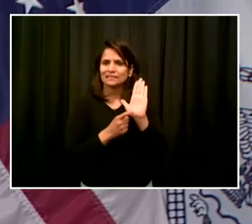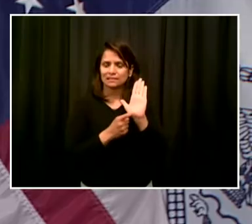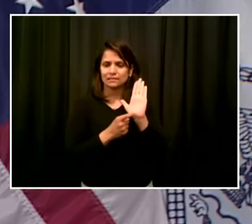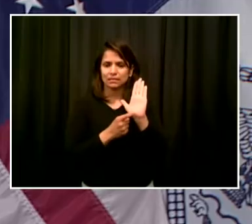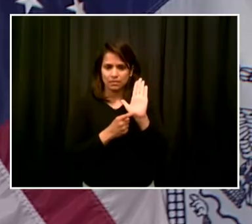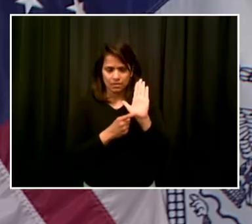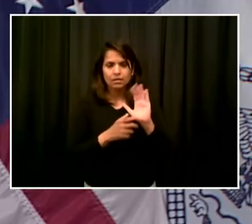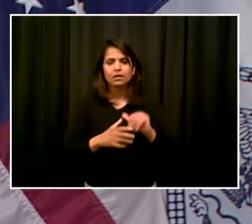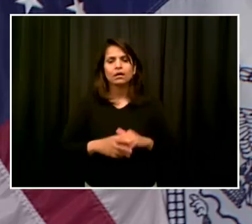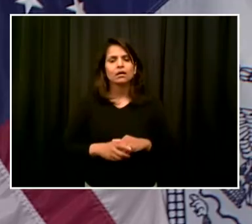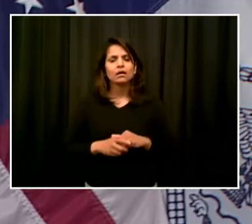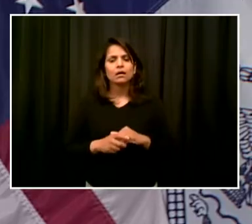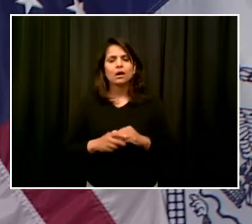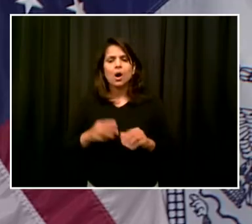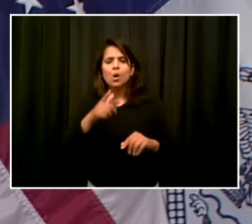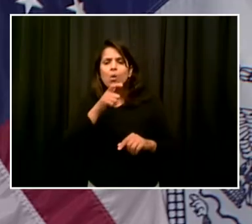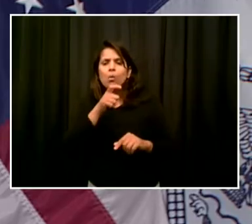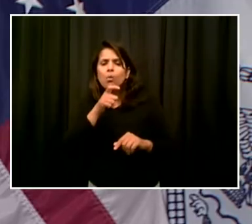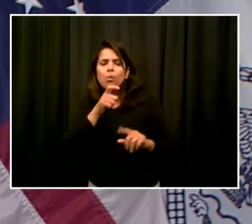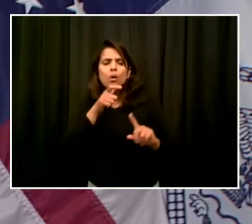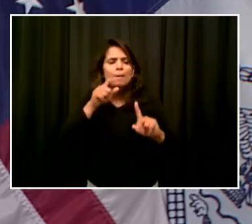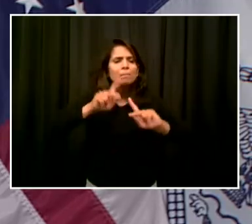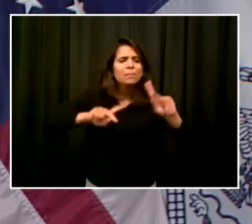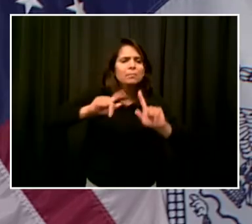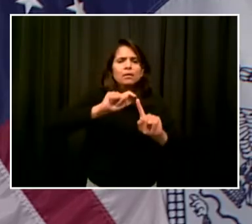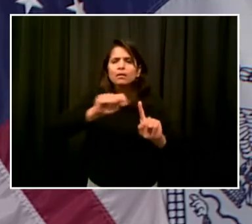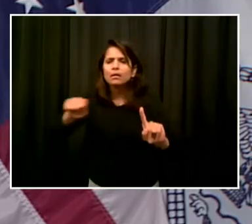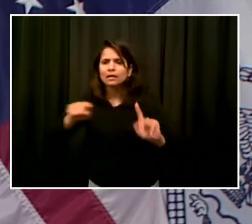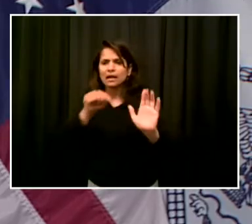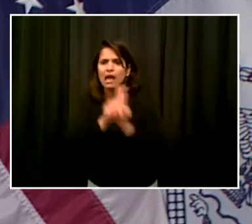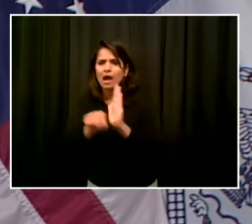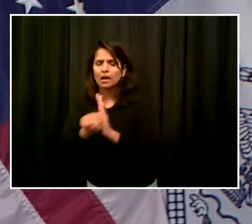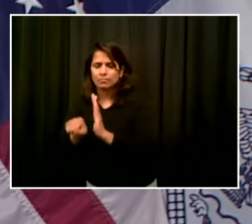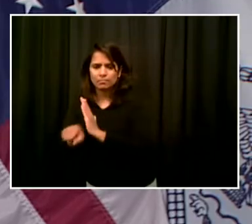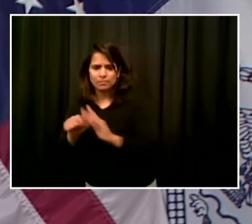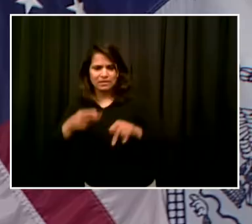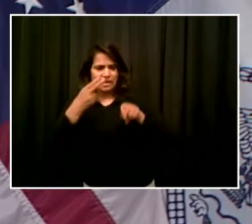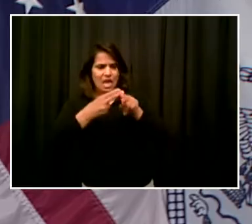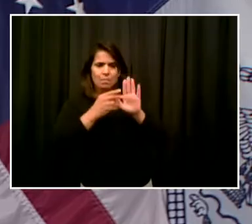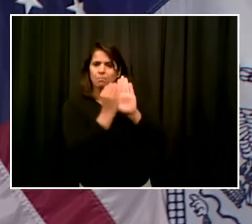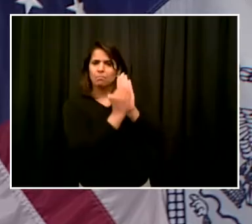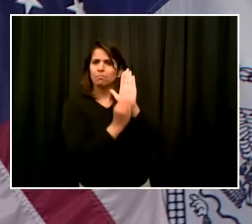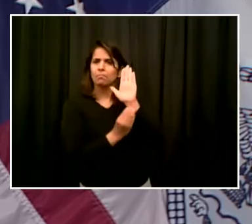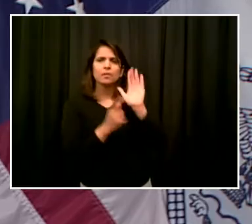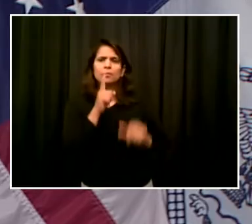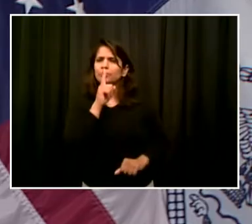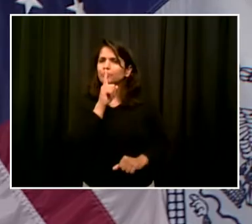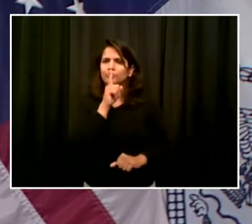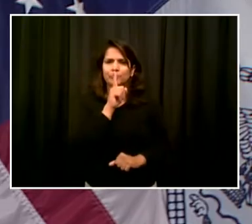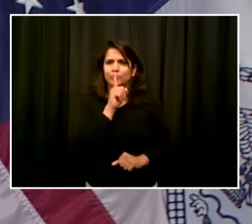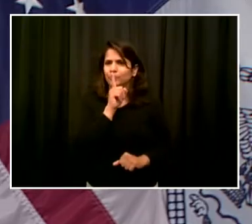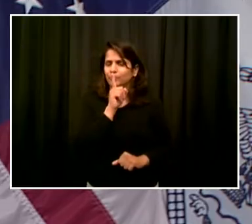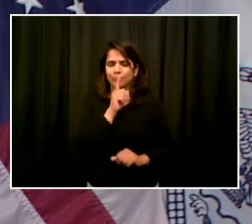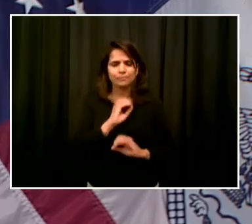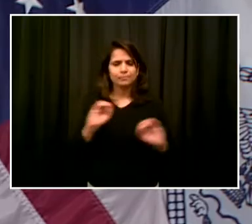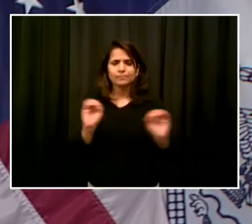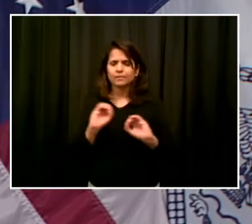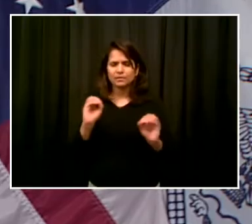NAMES OF THE 105 OR SO PEOPLE WHO WERE KILLED. I AM WONDERING